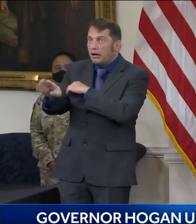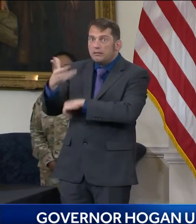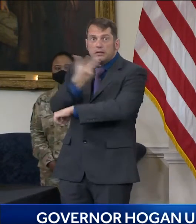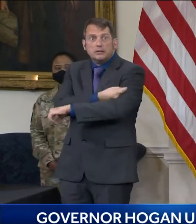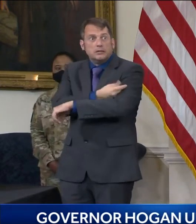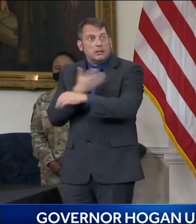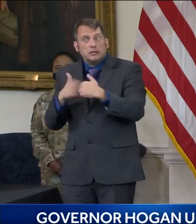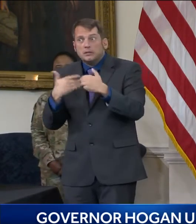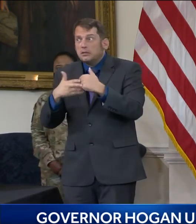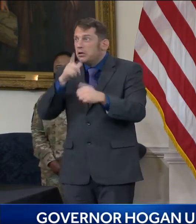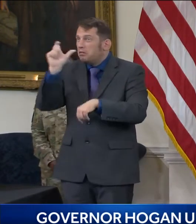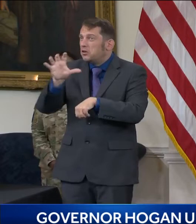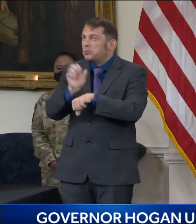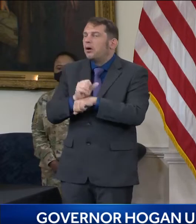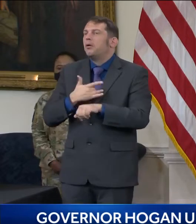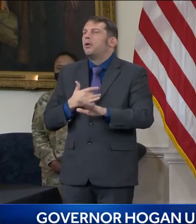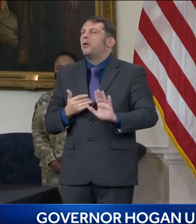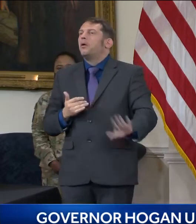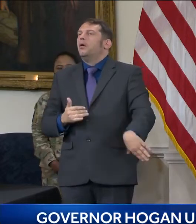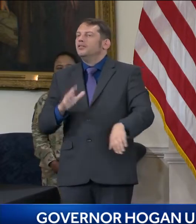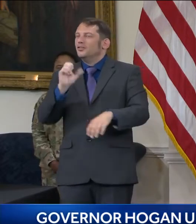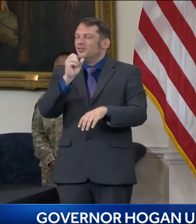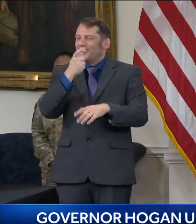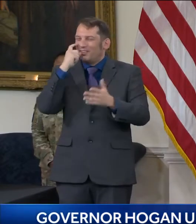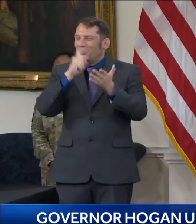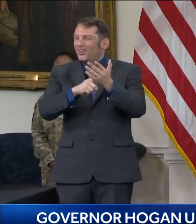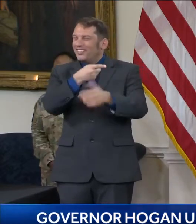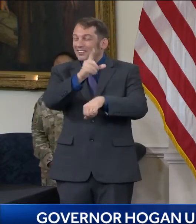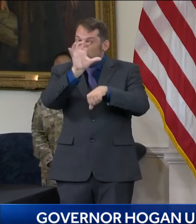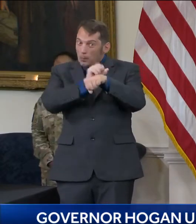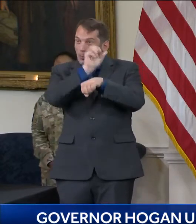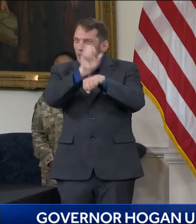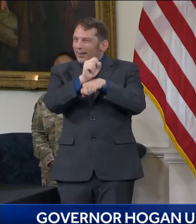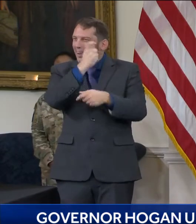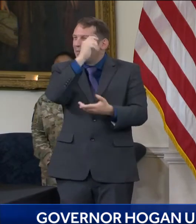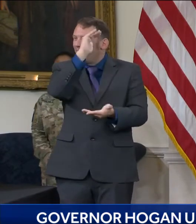I GOT IT DOWN THE STREET A GIANT OR SAFEWAY.